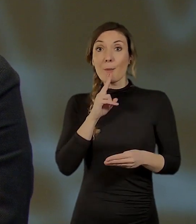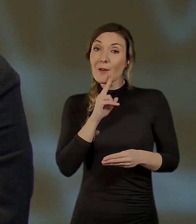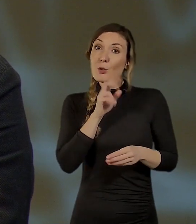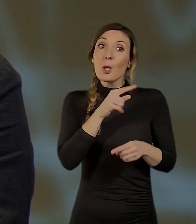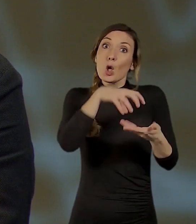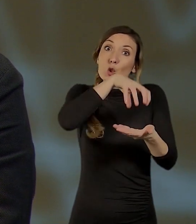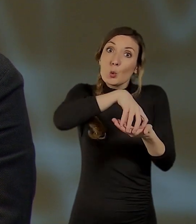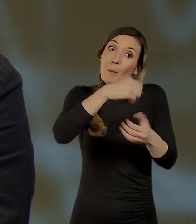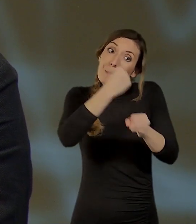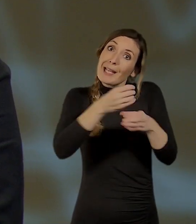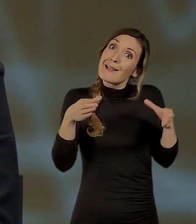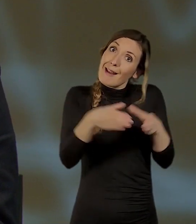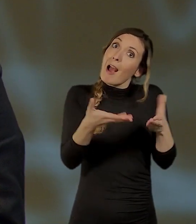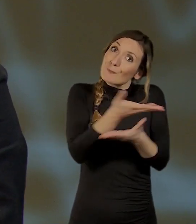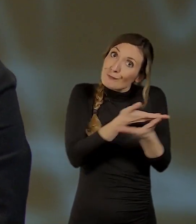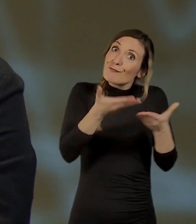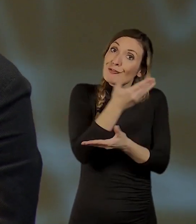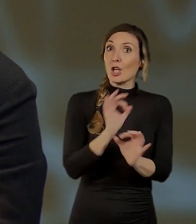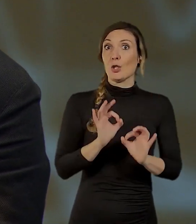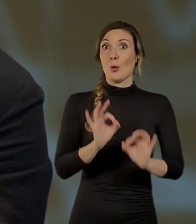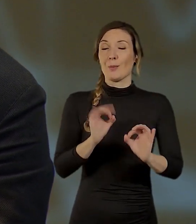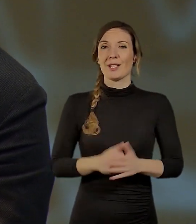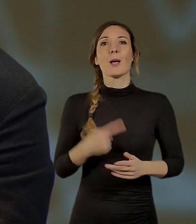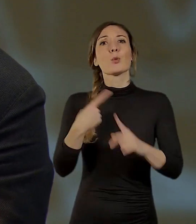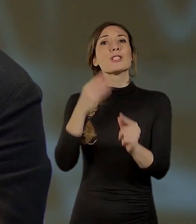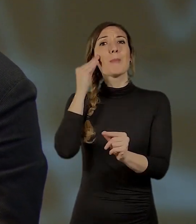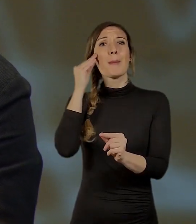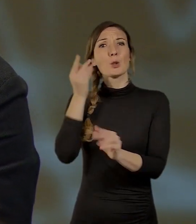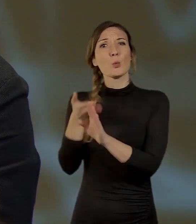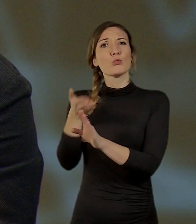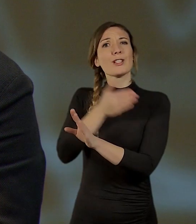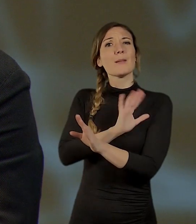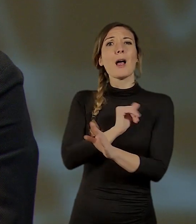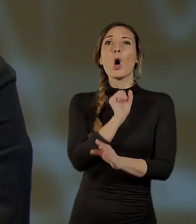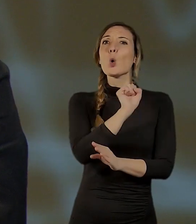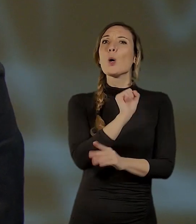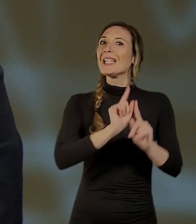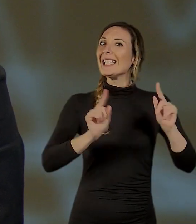developer who owned the land. Where there was a shopping center, I dare say,